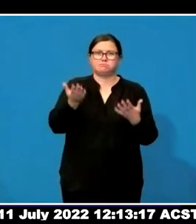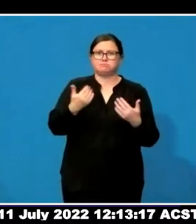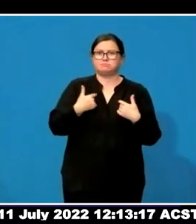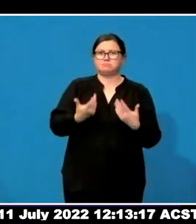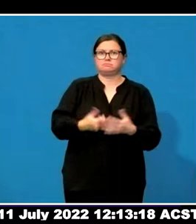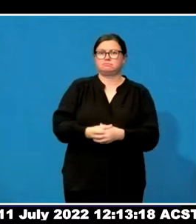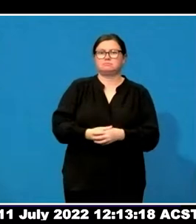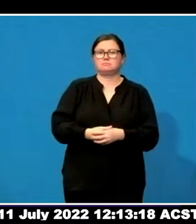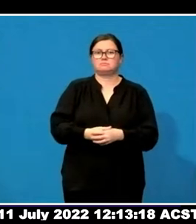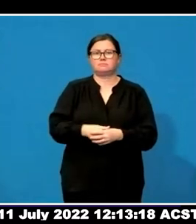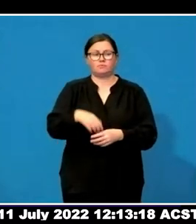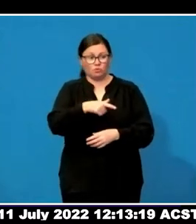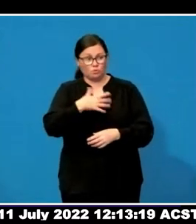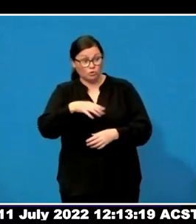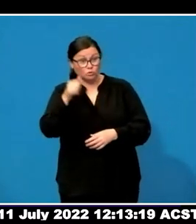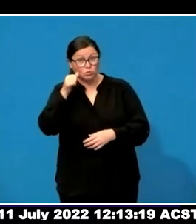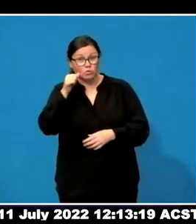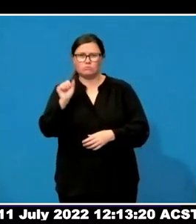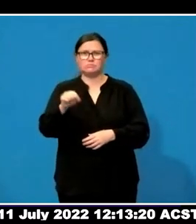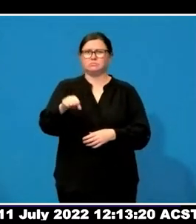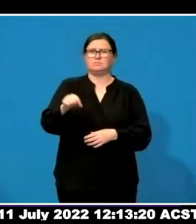Yeah. MS TARRAGO: And why - why is that?